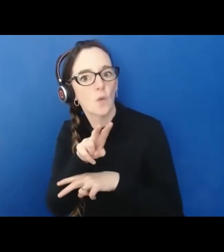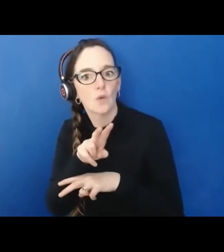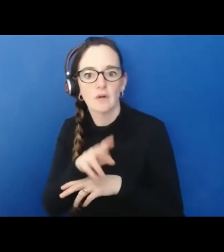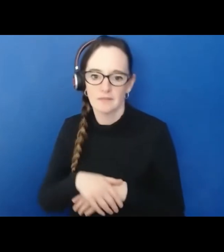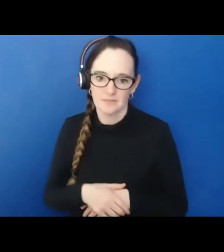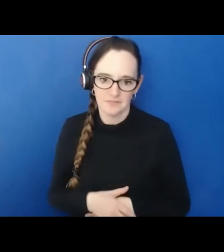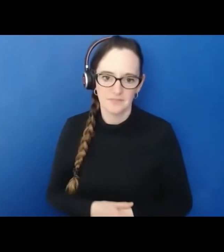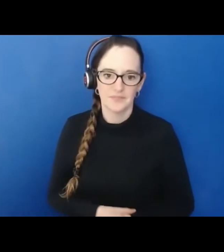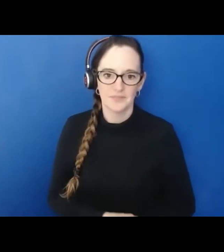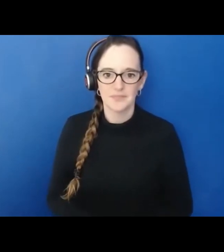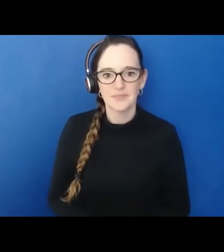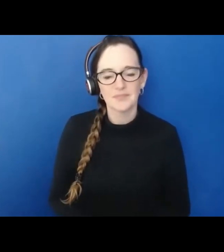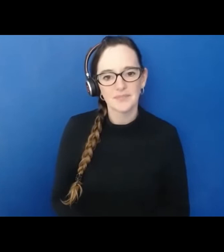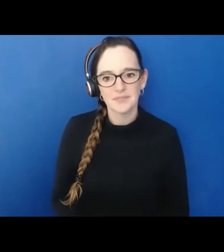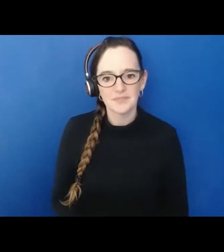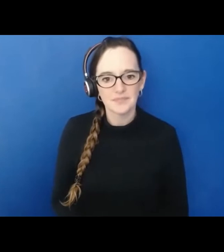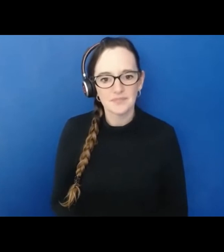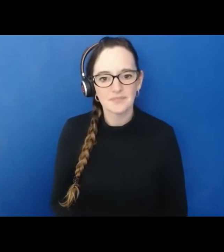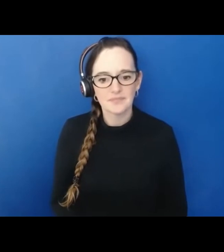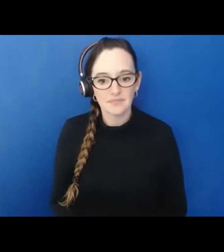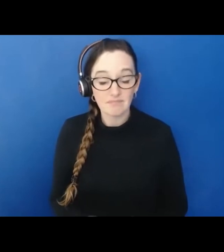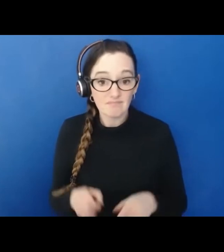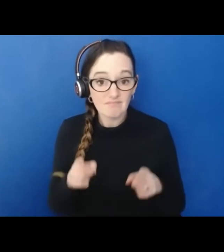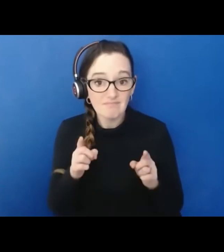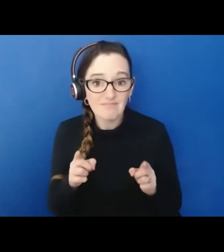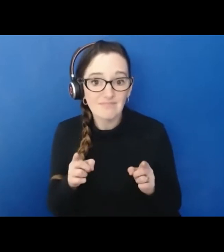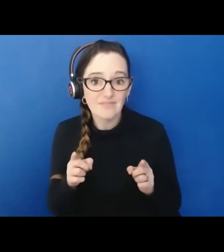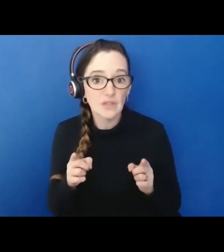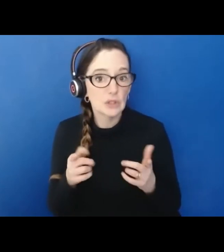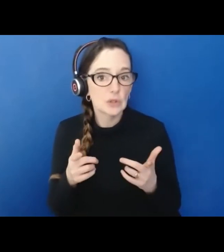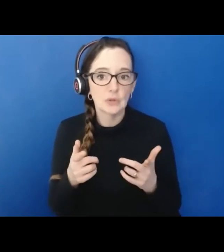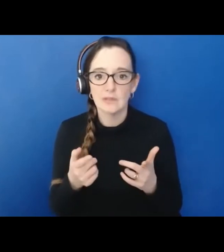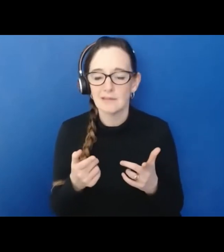members of the audience and if you haven t been able to attend previous talks I really